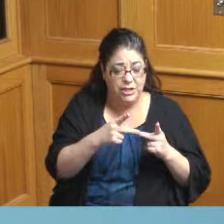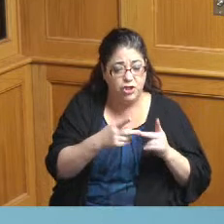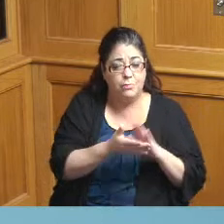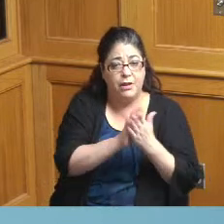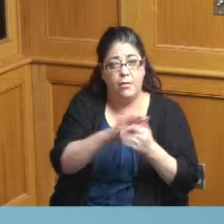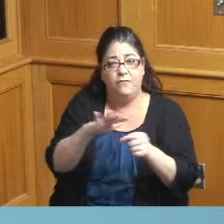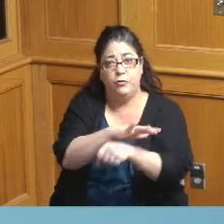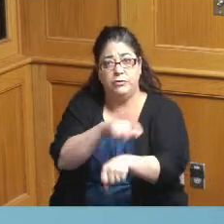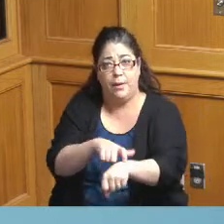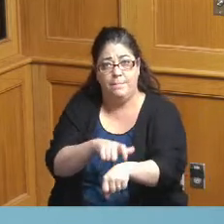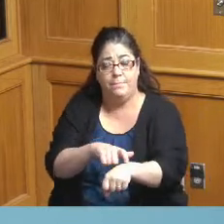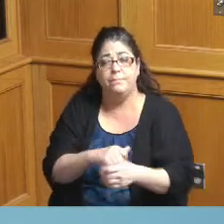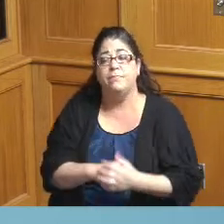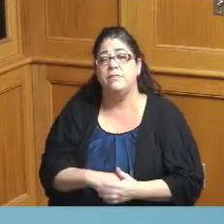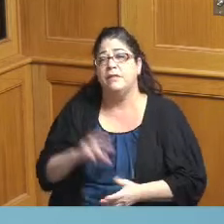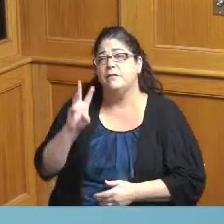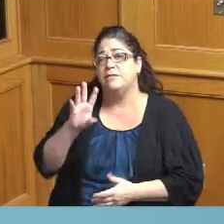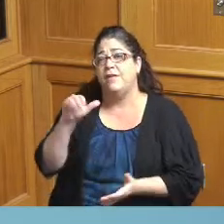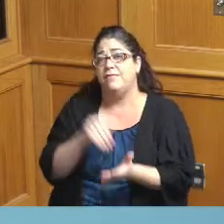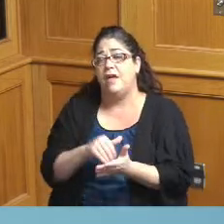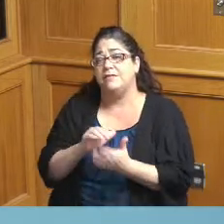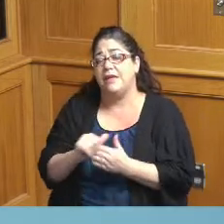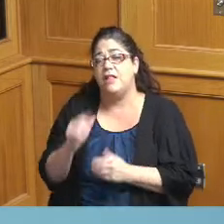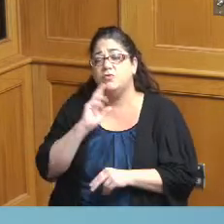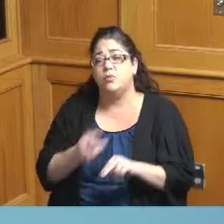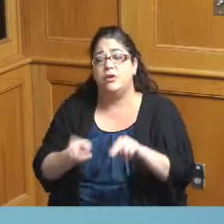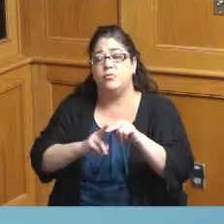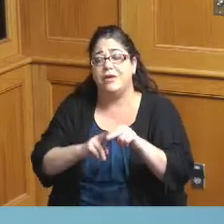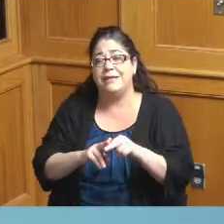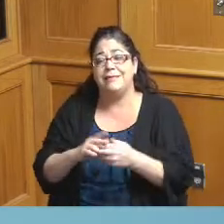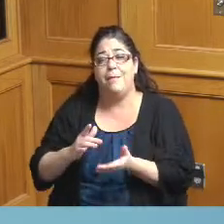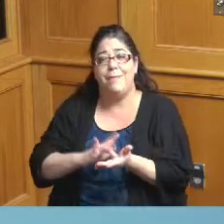then sixty five thousand dollars to the increase in medical and dental that we cannot control